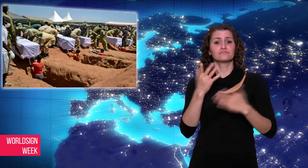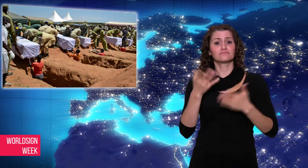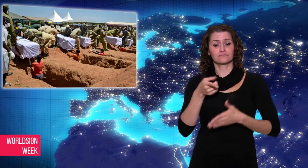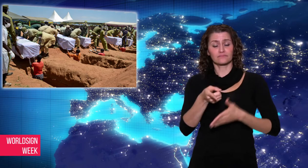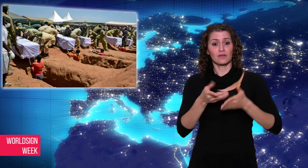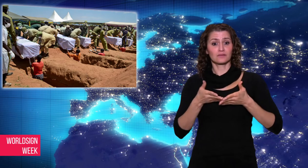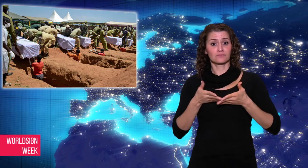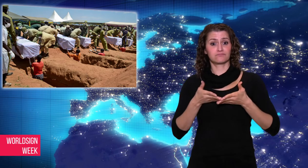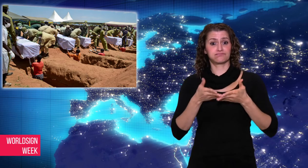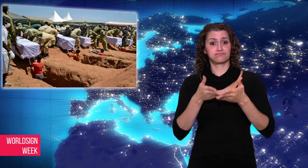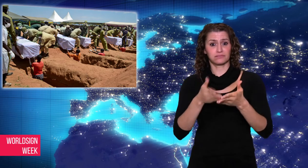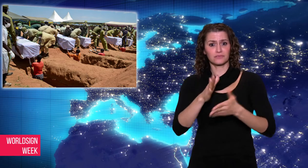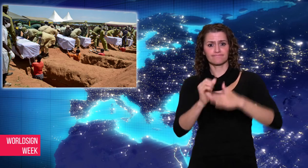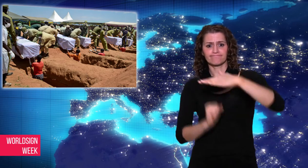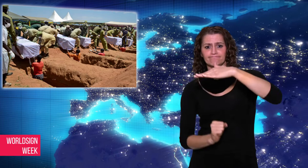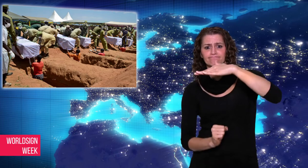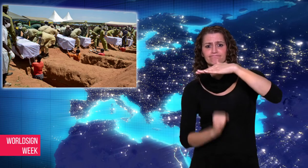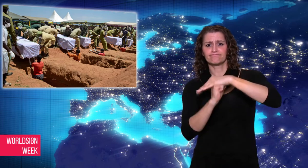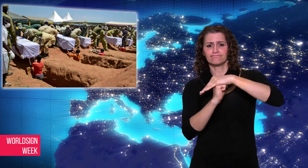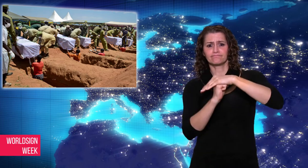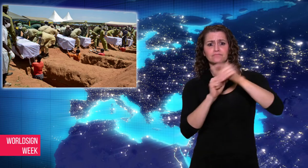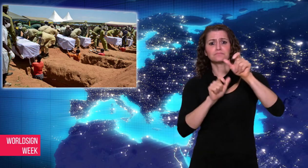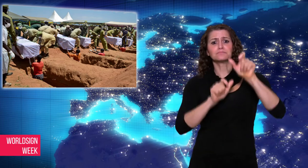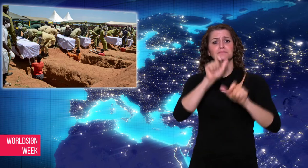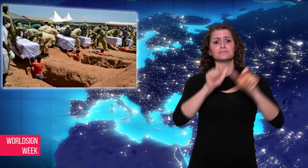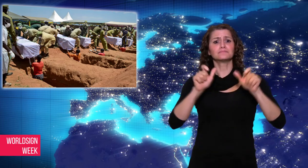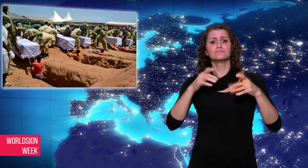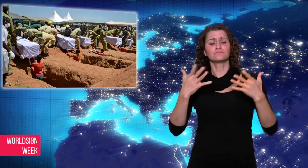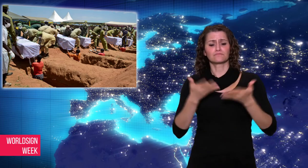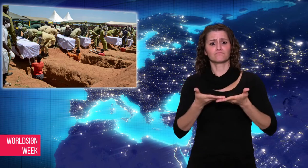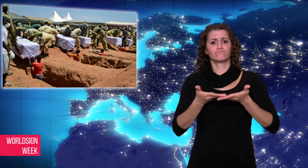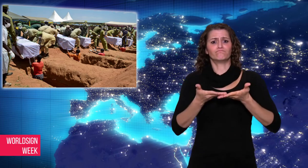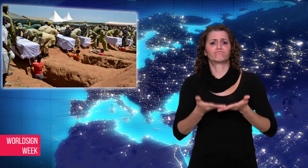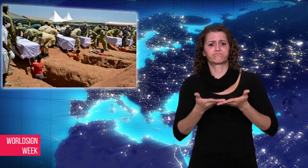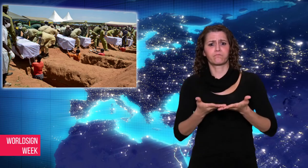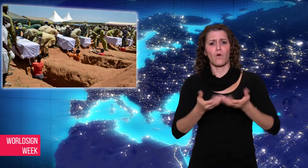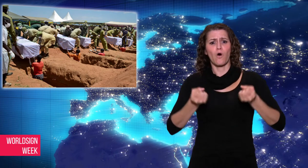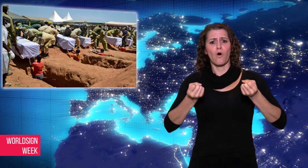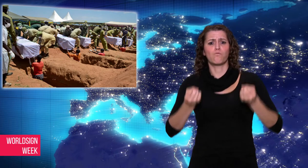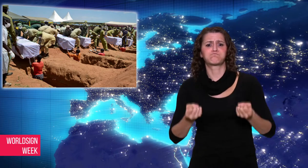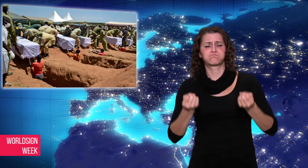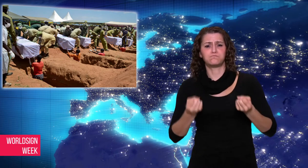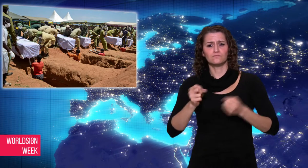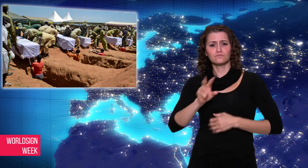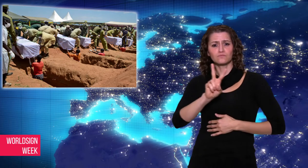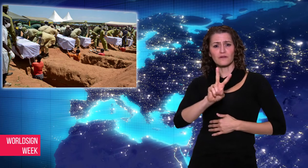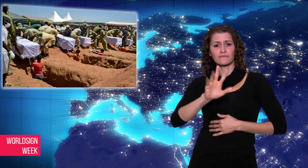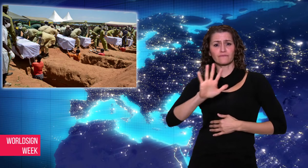the ferry’s maximum capacity